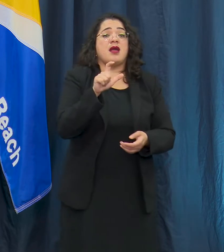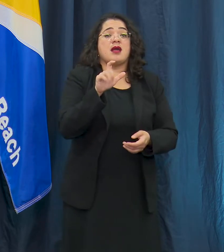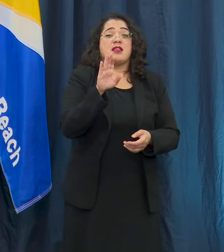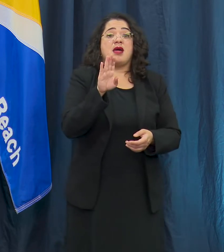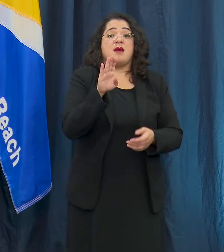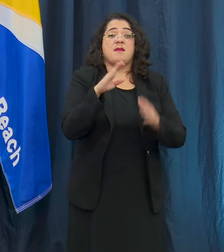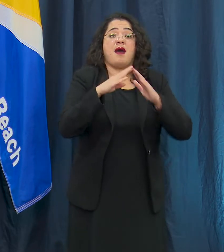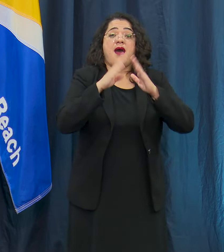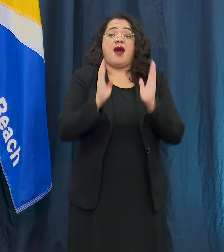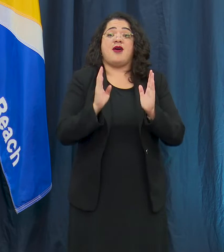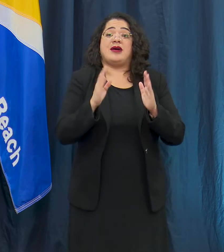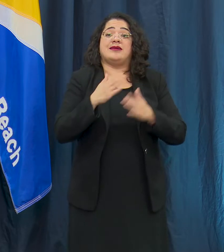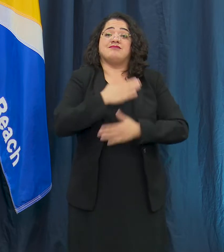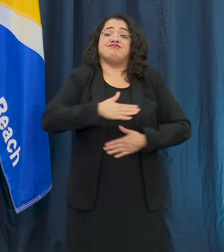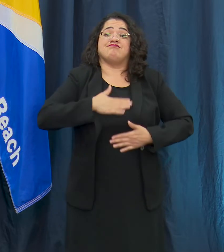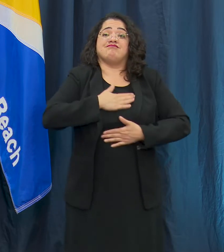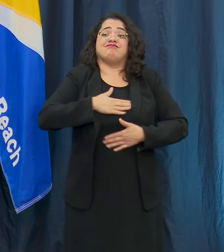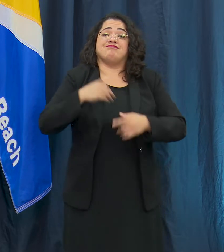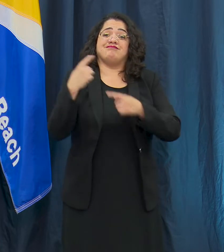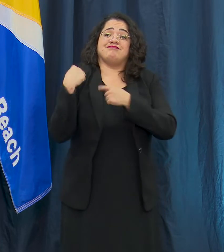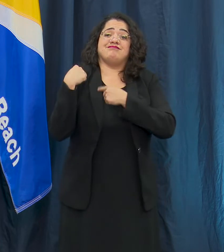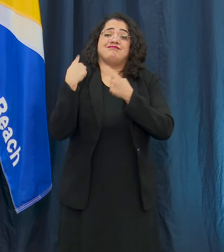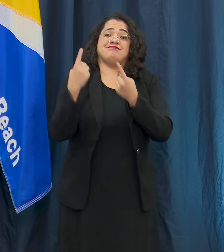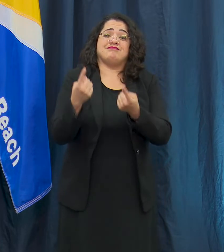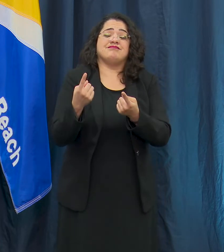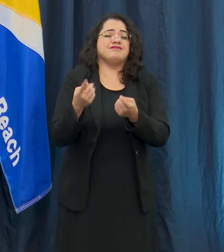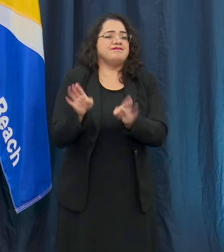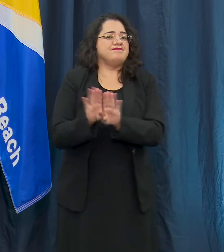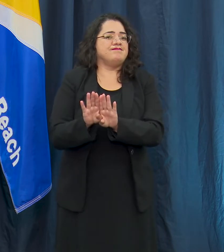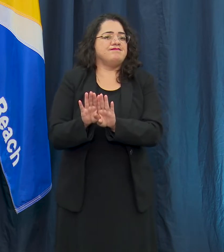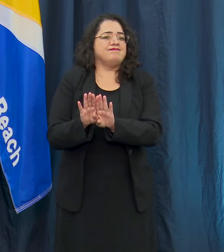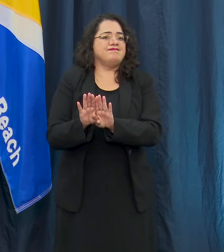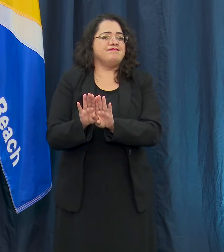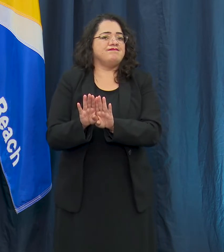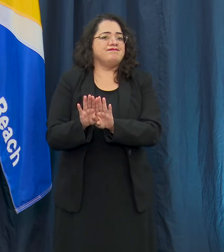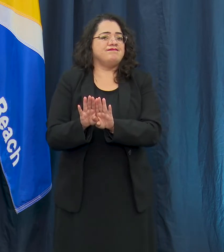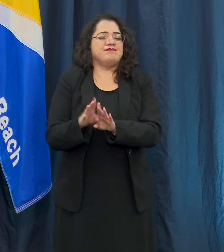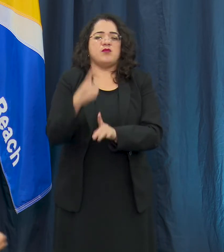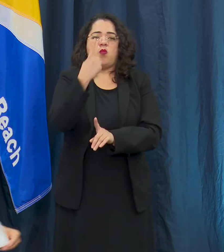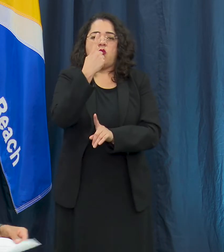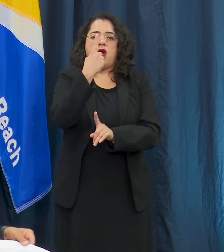that have existed in the past are still closed at these locations and